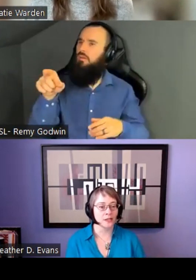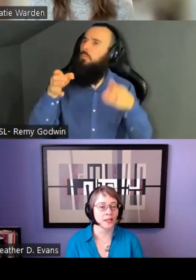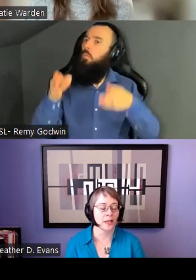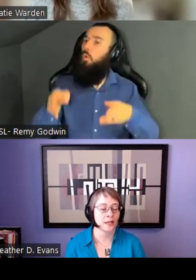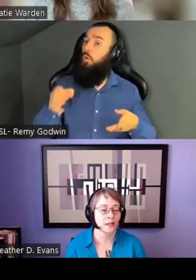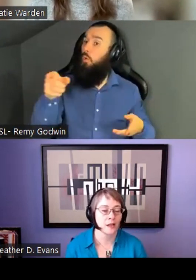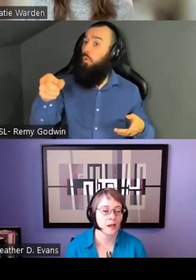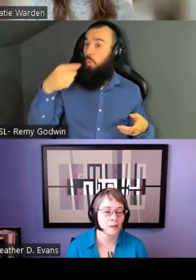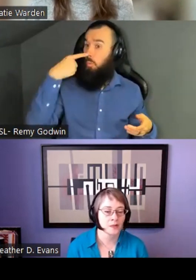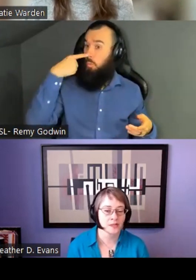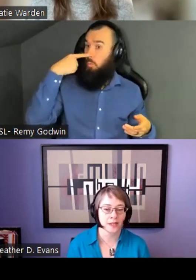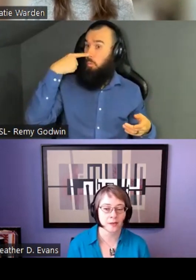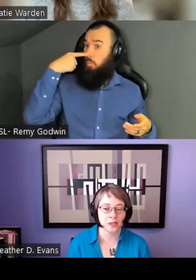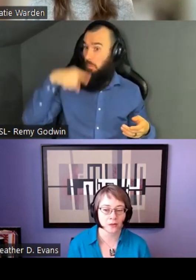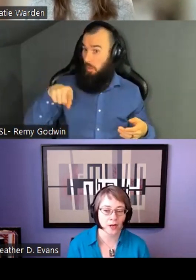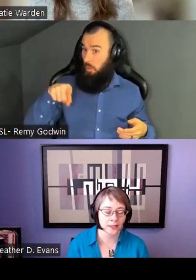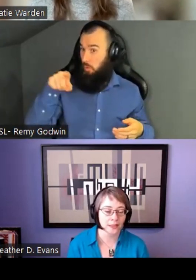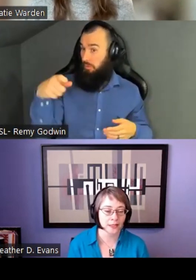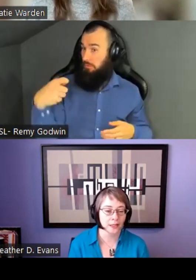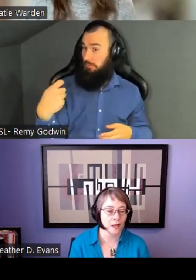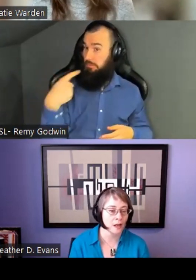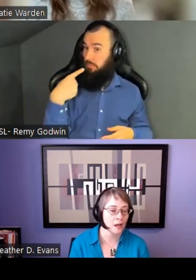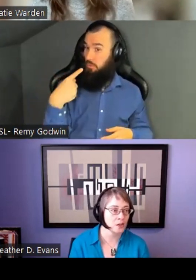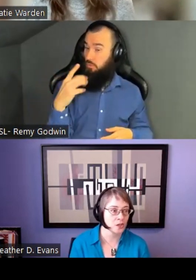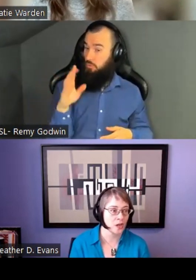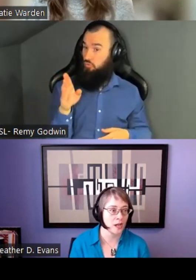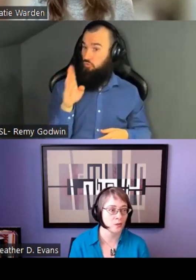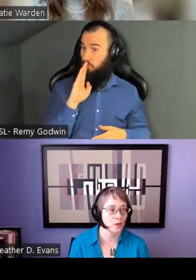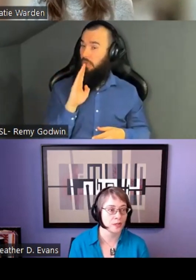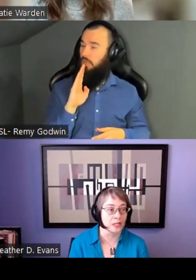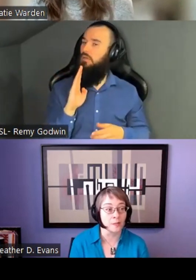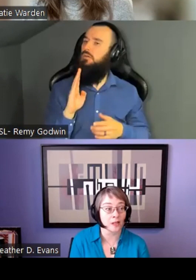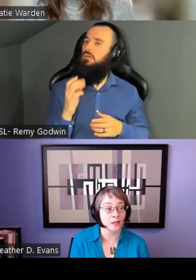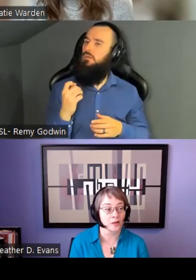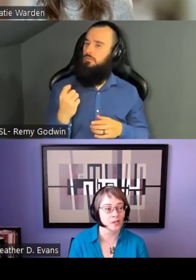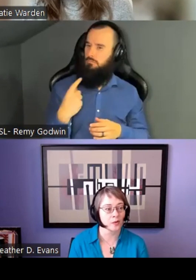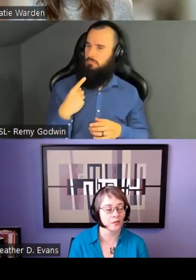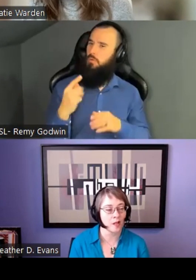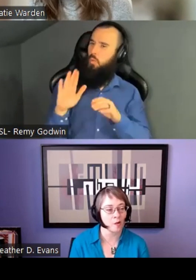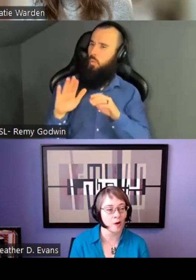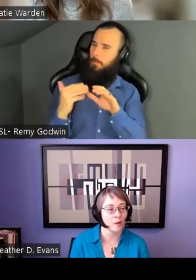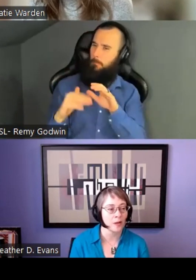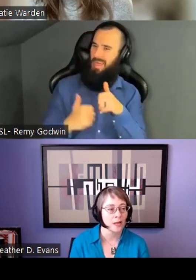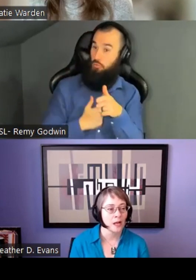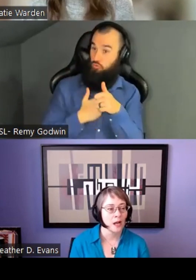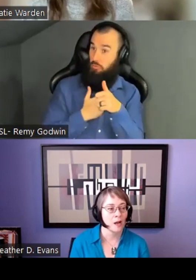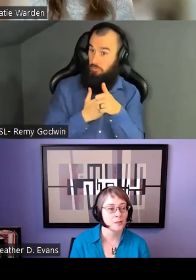they can send me directly a chat with an email address. We'll follow up.